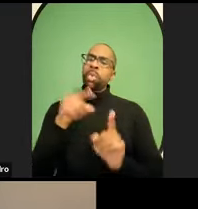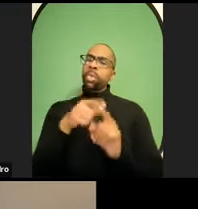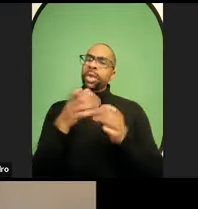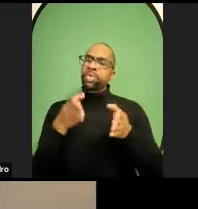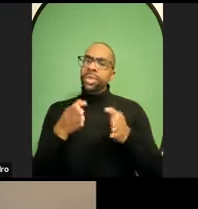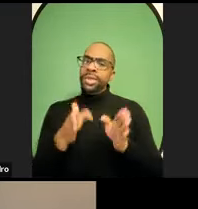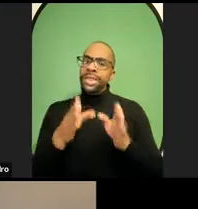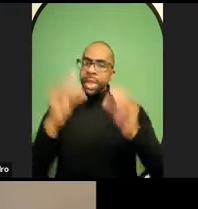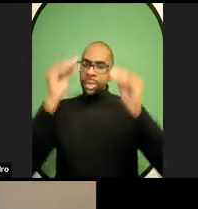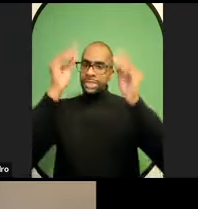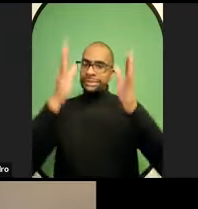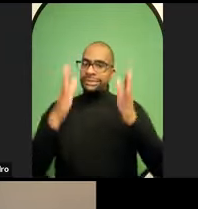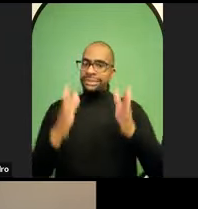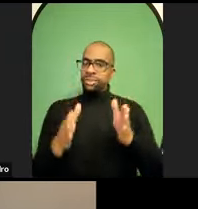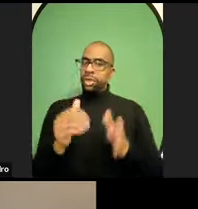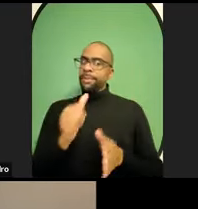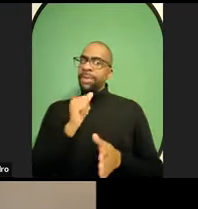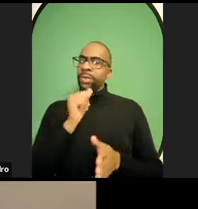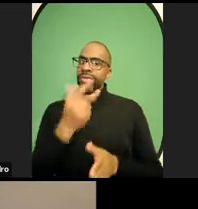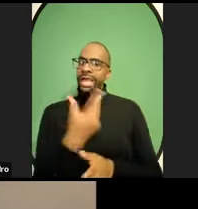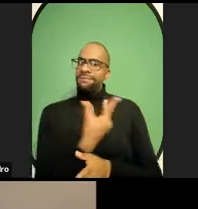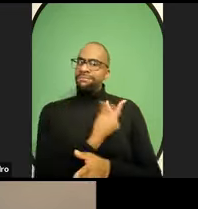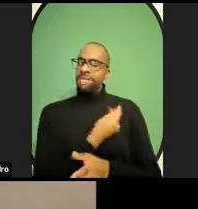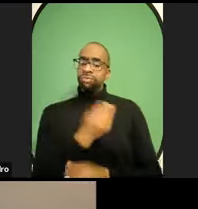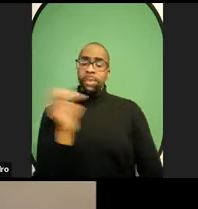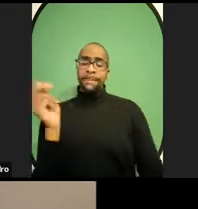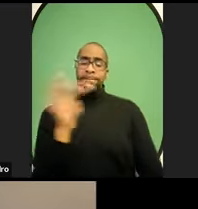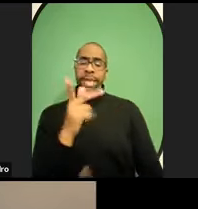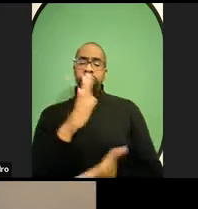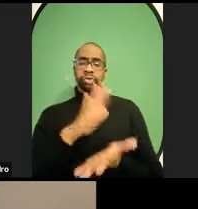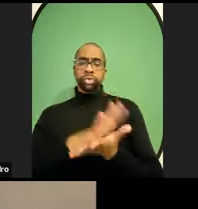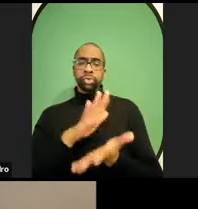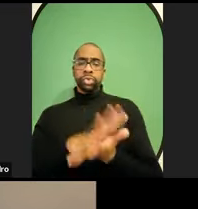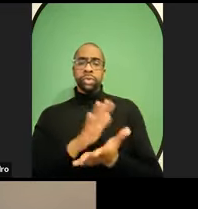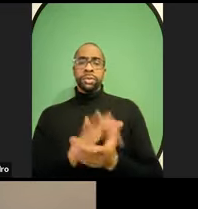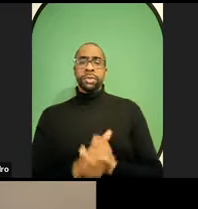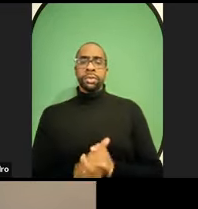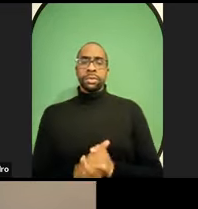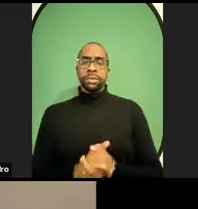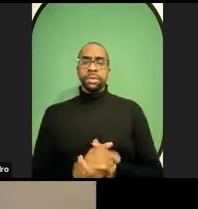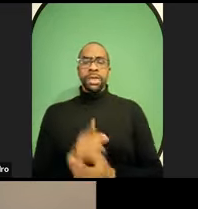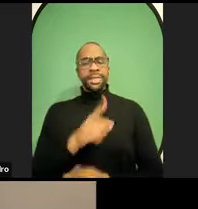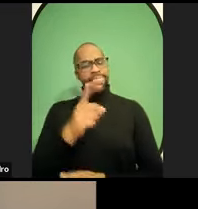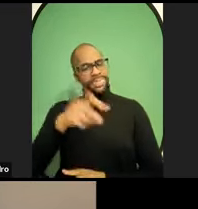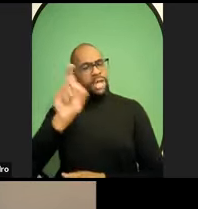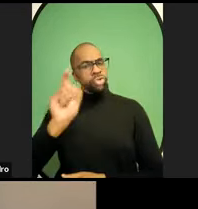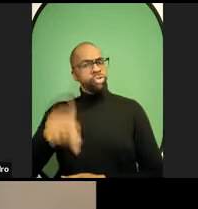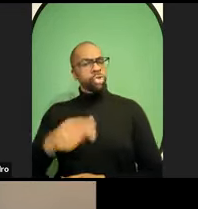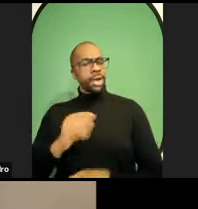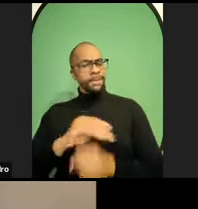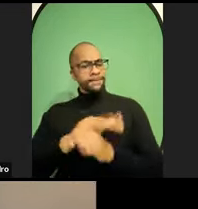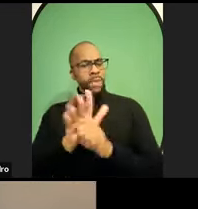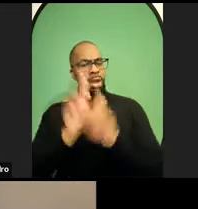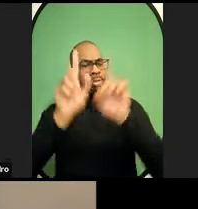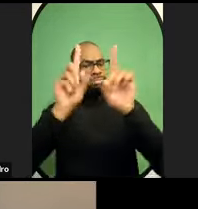When are you going to allow When are you going to allow. us to teachers who did not get vaccinated return to school. They should be able to take a